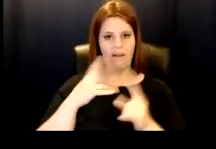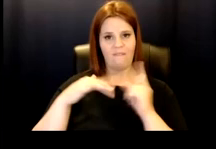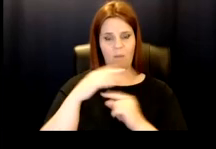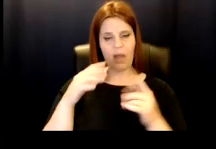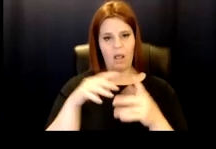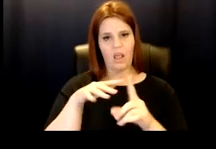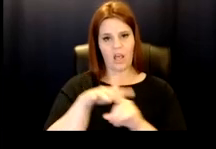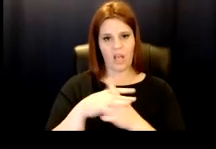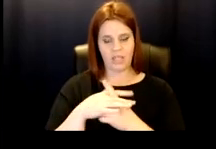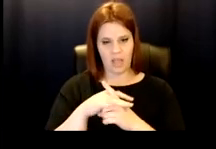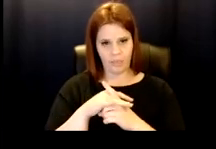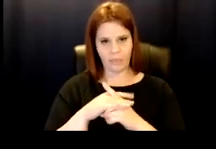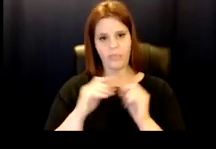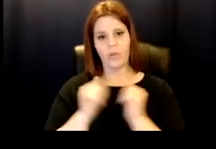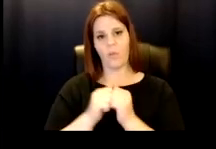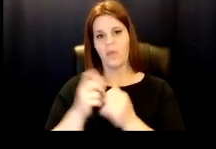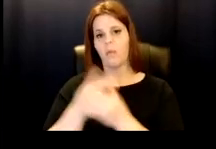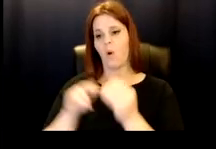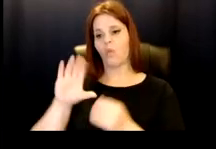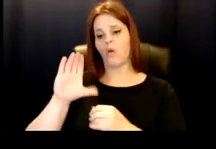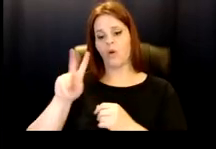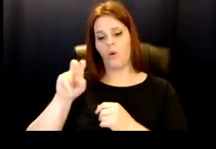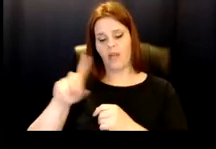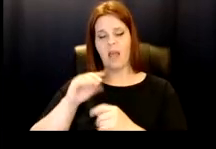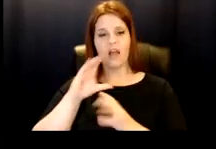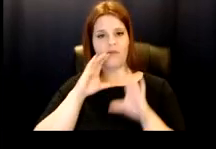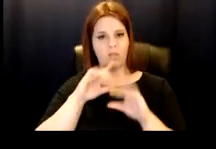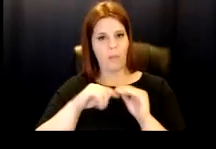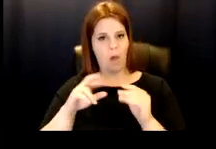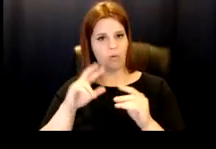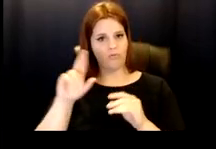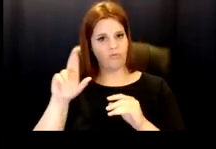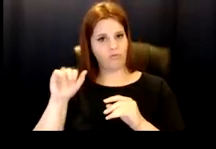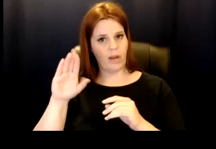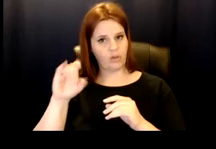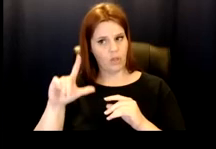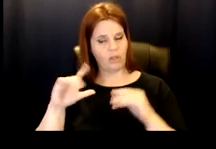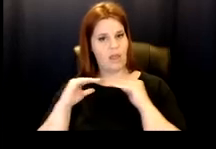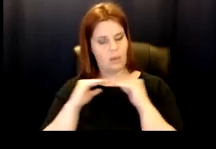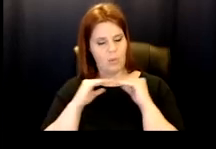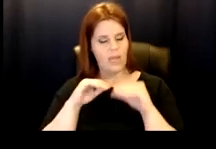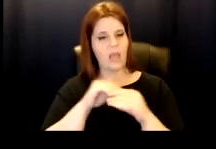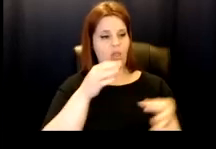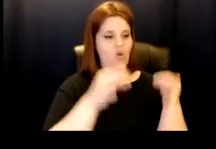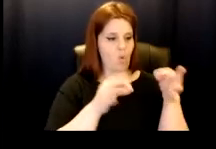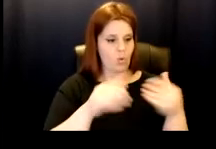with both COVID and conversations about racial equity in both the courtroom and our politics.